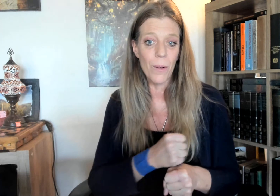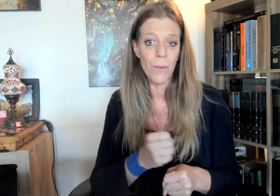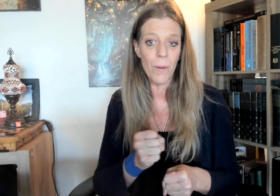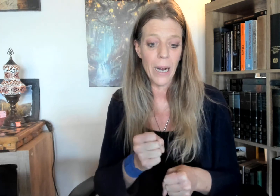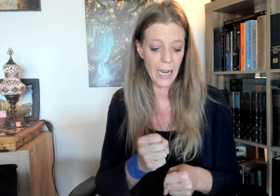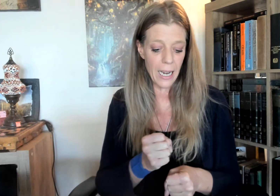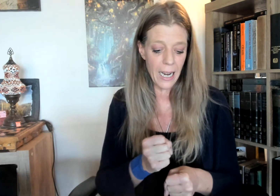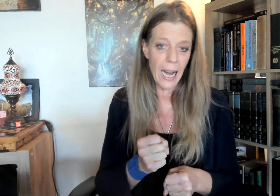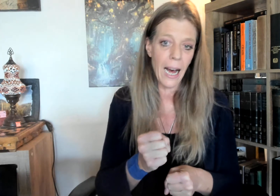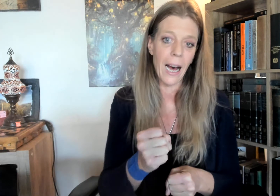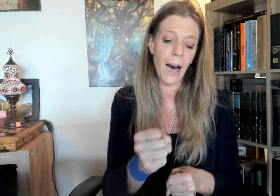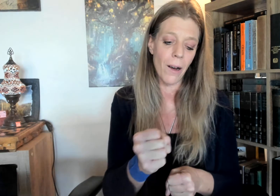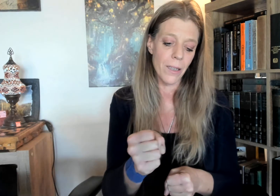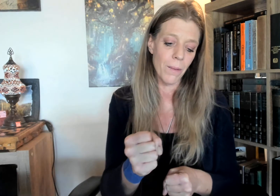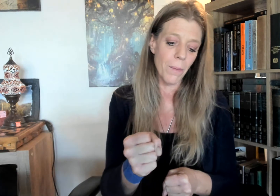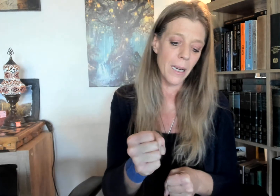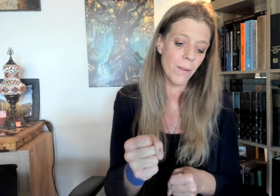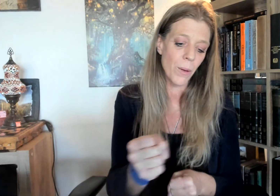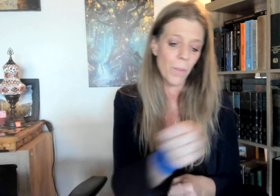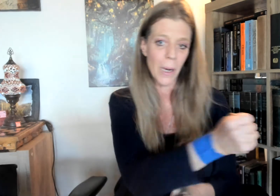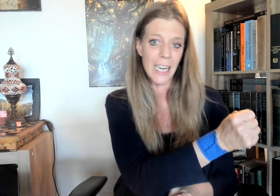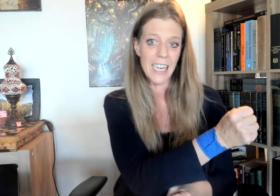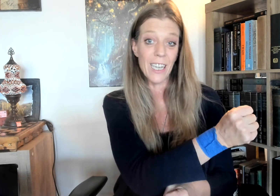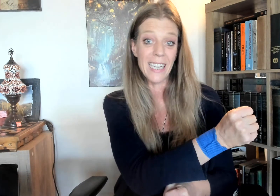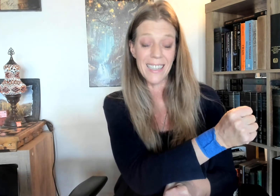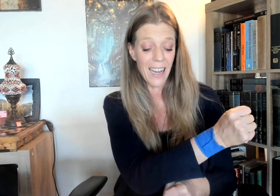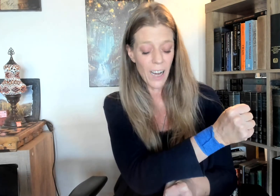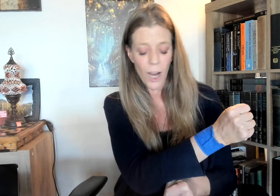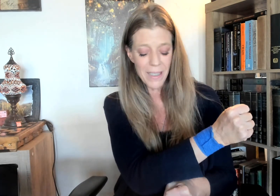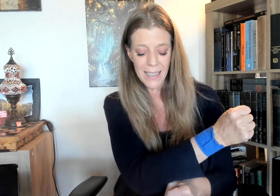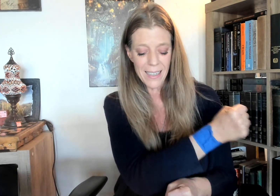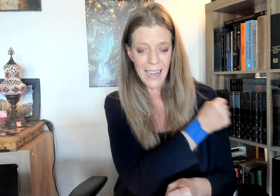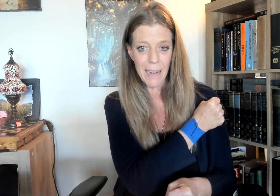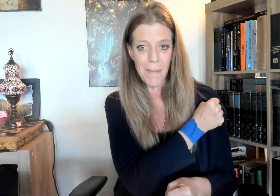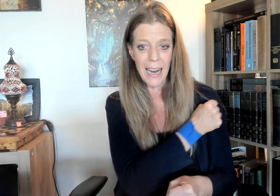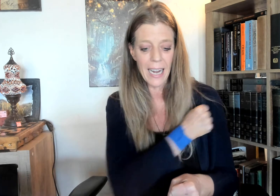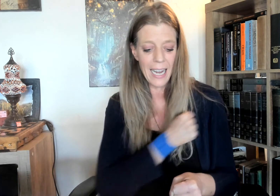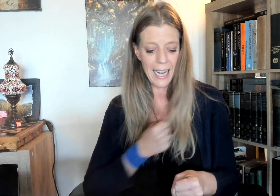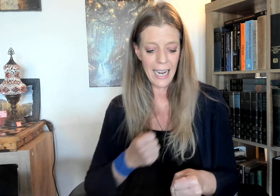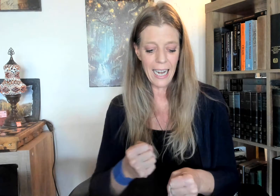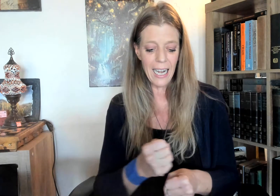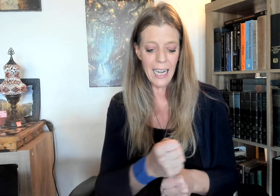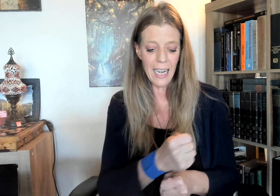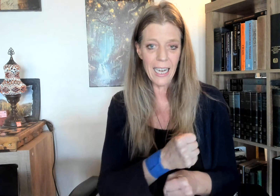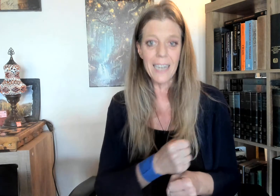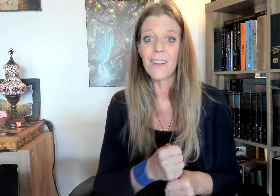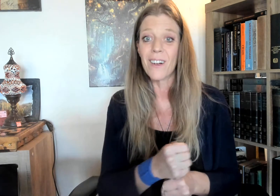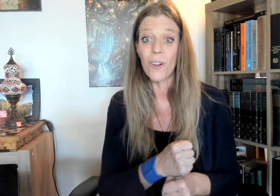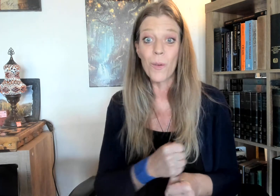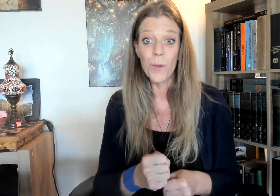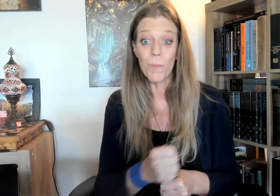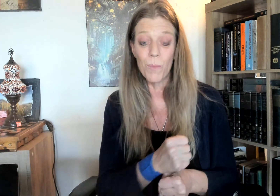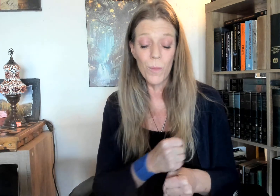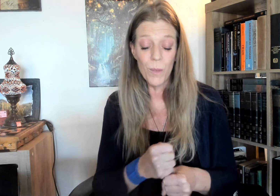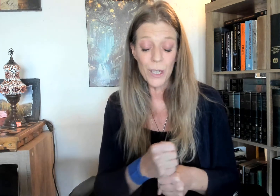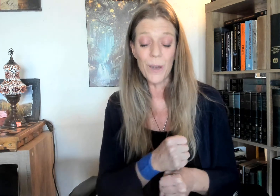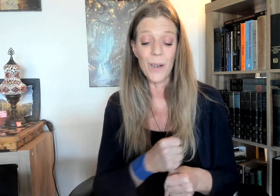Grind it out away from your body to the opposite side, back in. In littler move - circles.